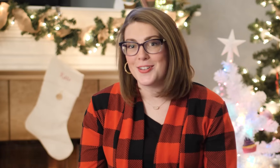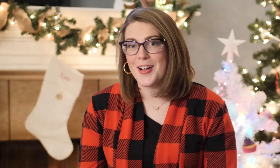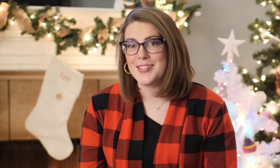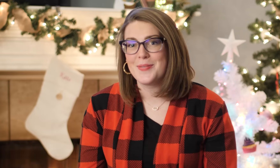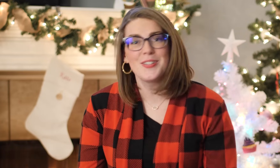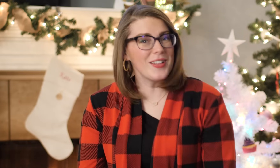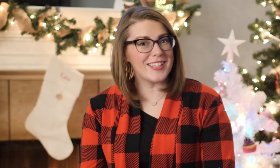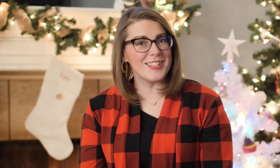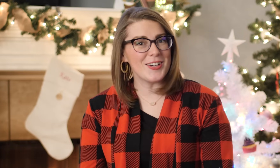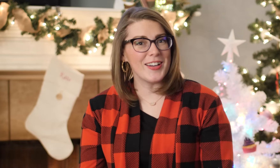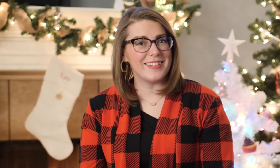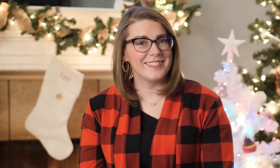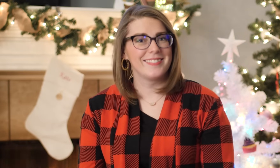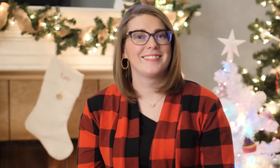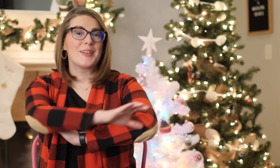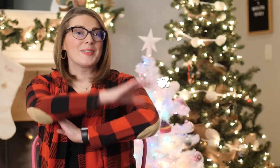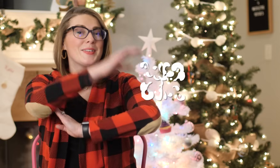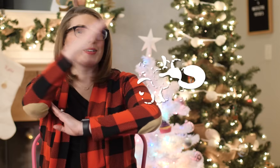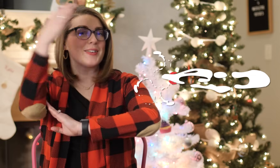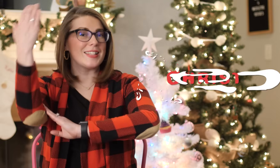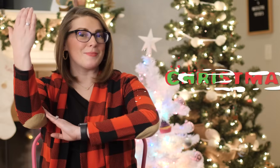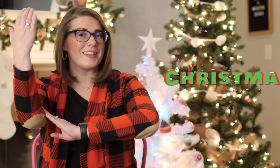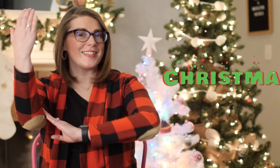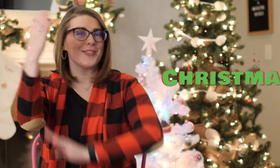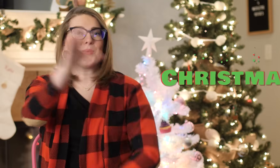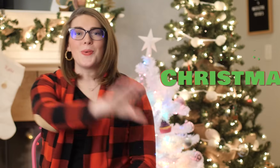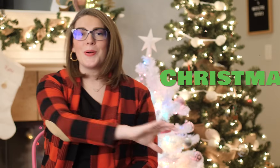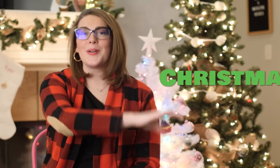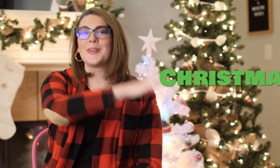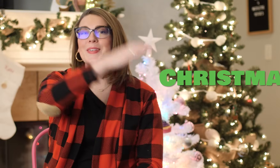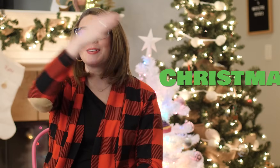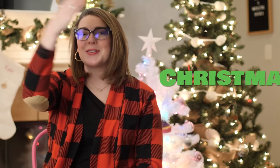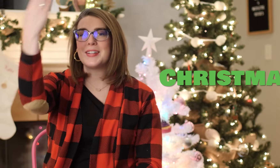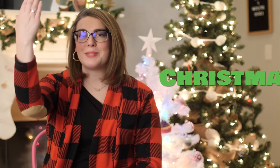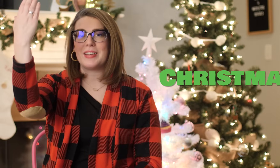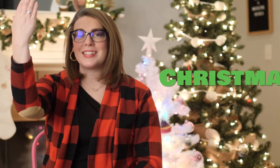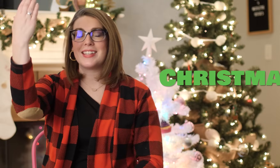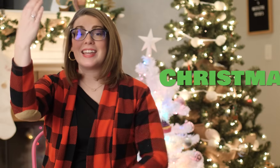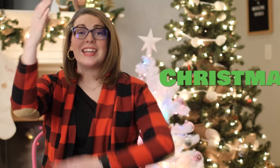Claus. So let's get started. CHRISTMAS or CHRISTMAS